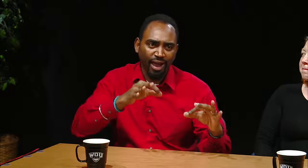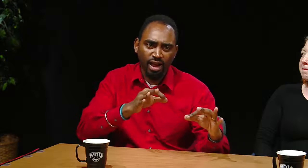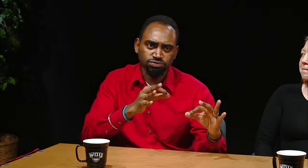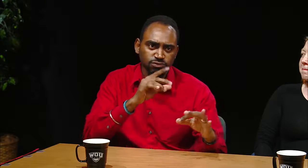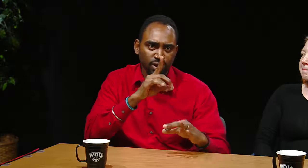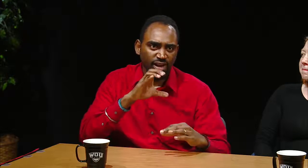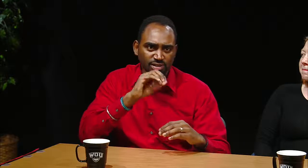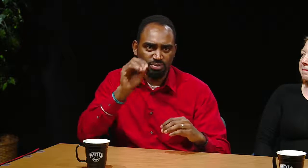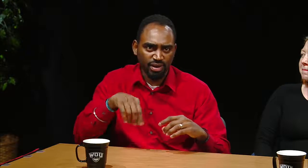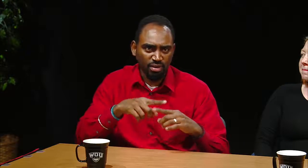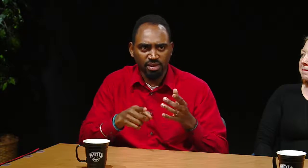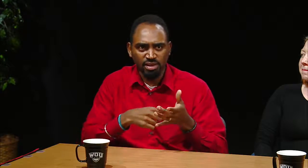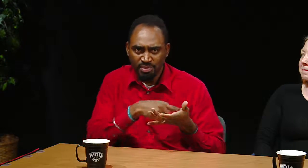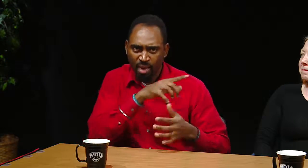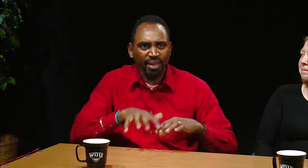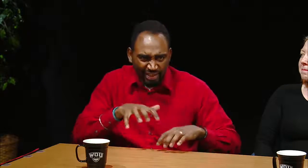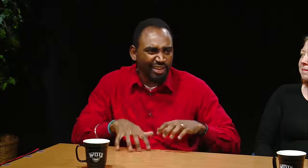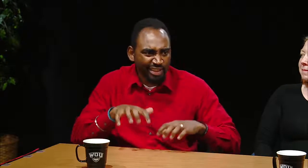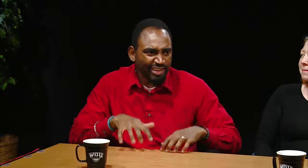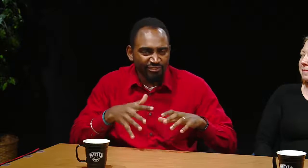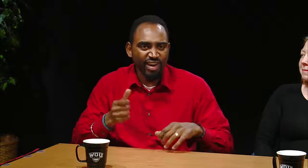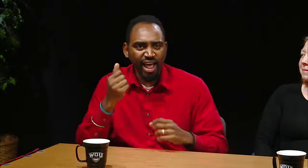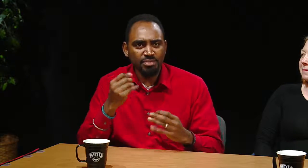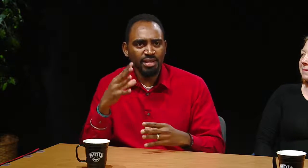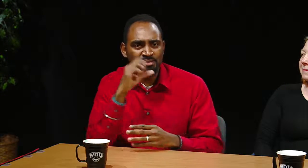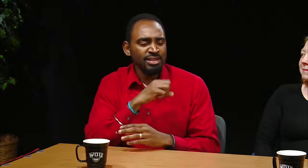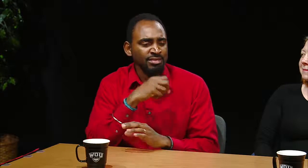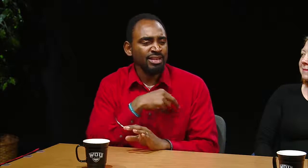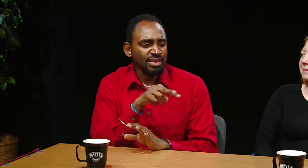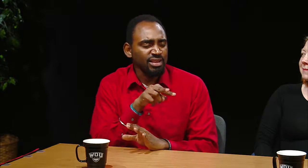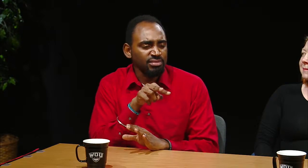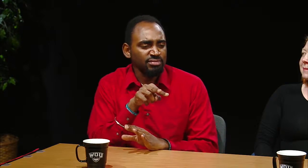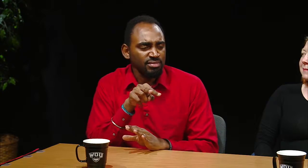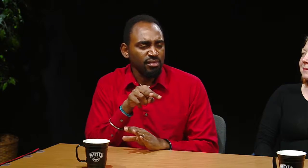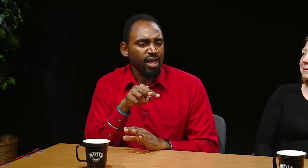just a video with content that's really deep or tender.